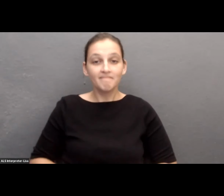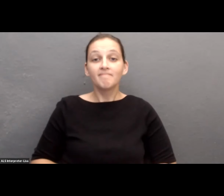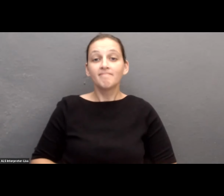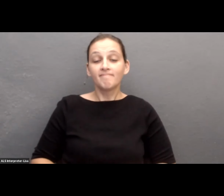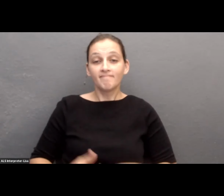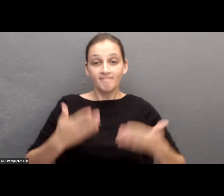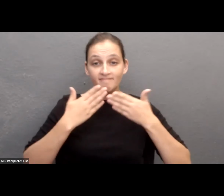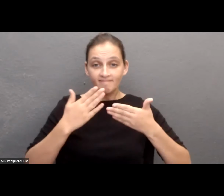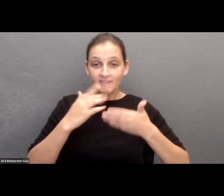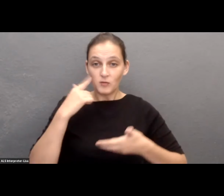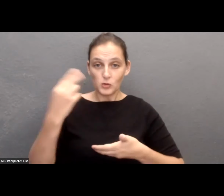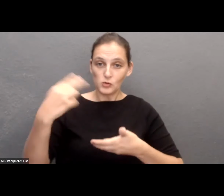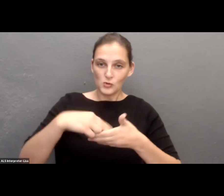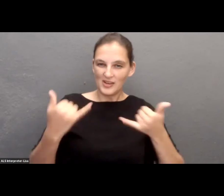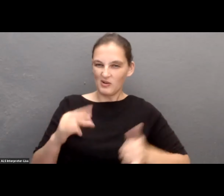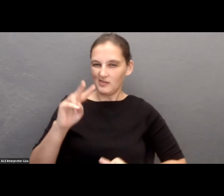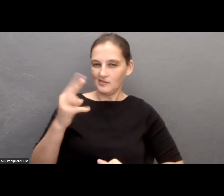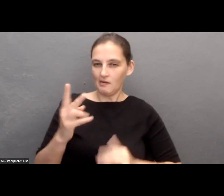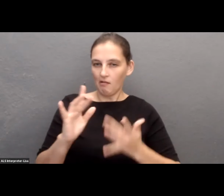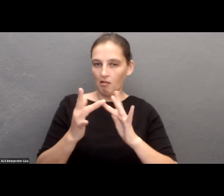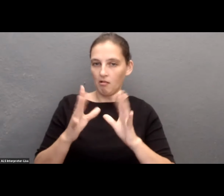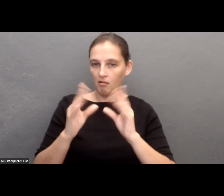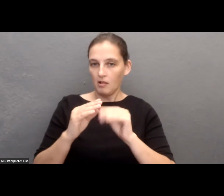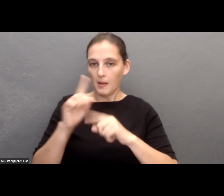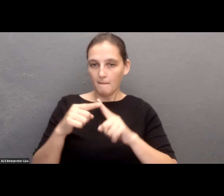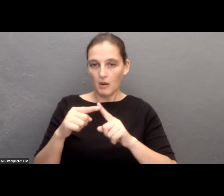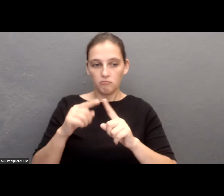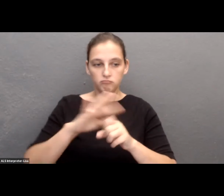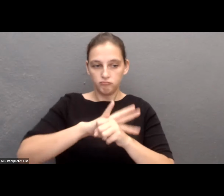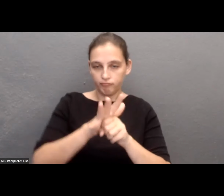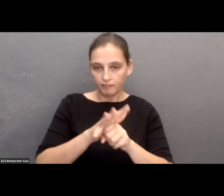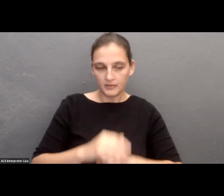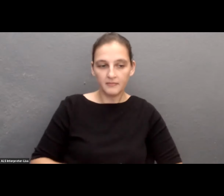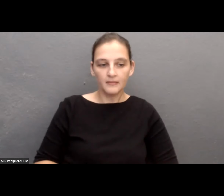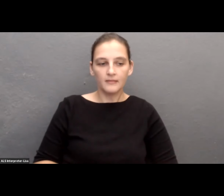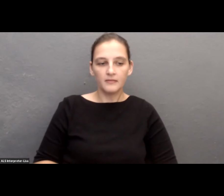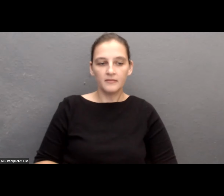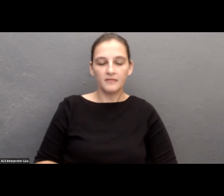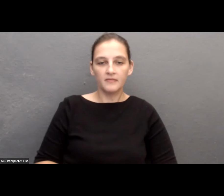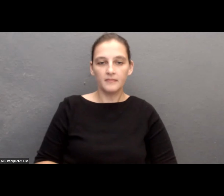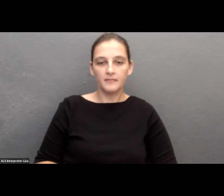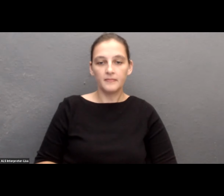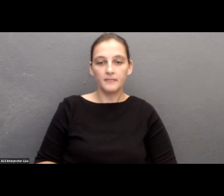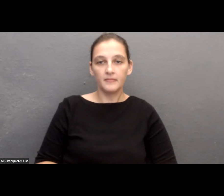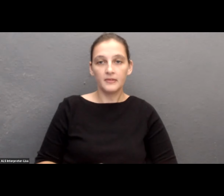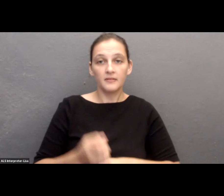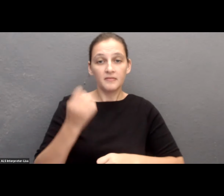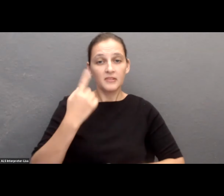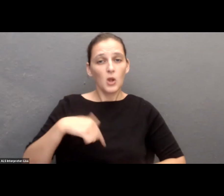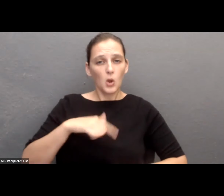our second webinar about COVID-19. We have been hosting webinars to increase